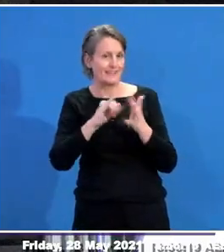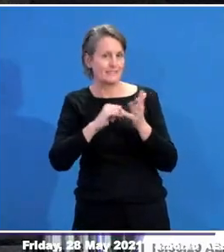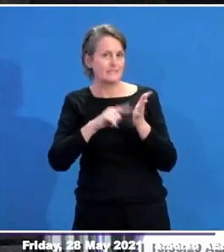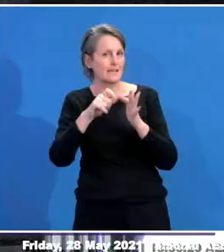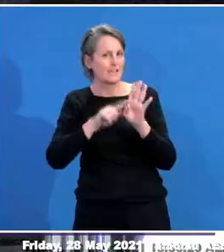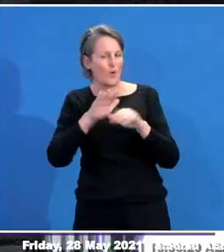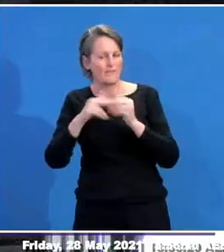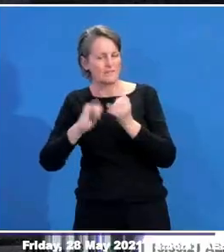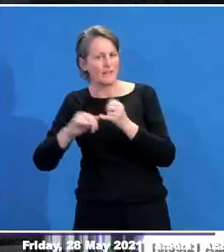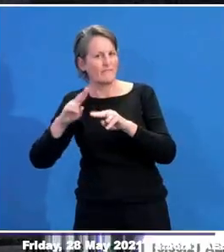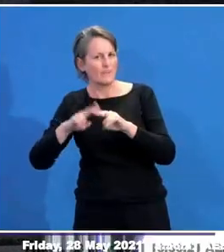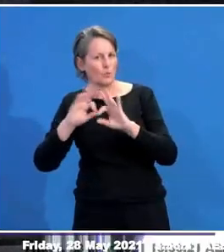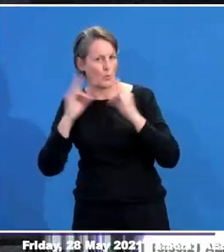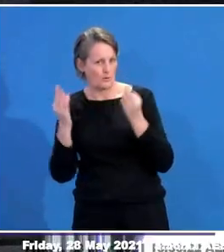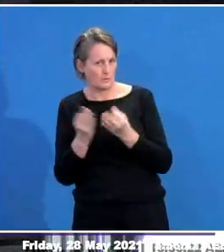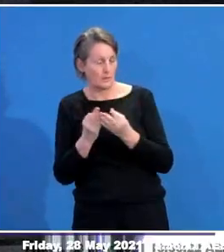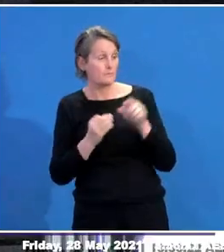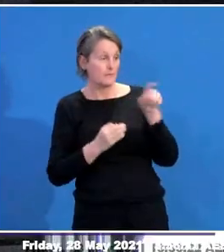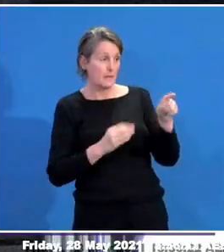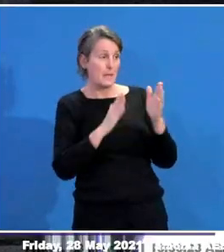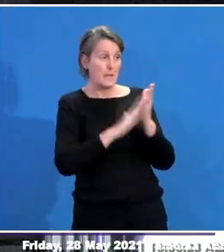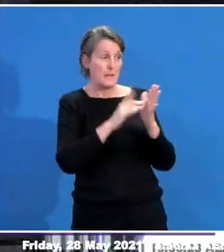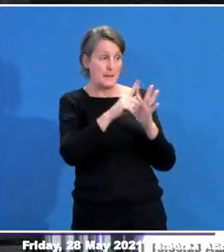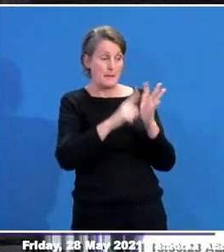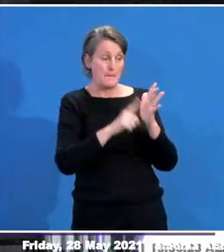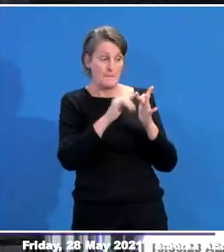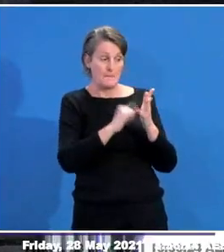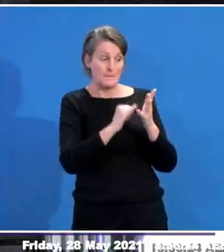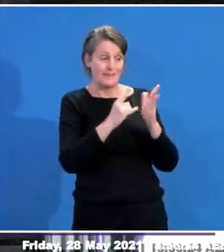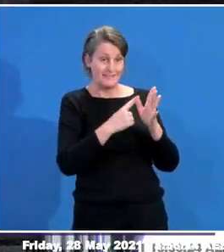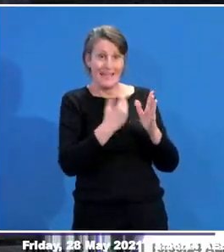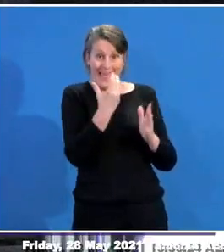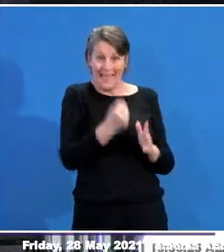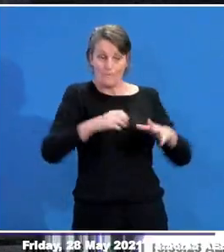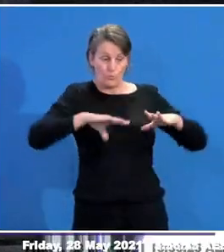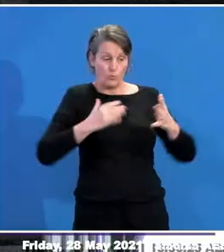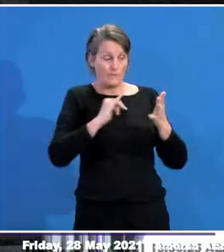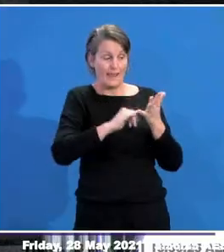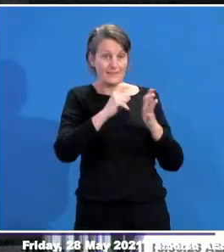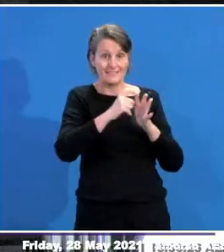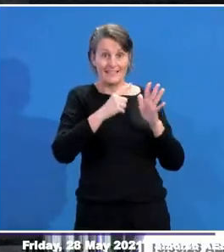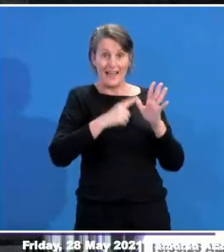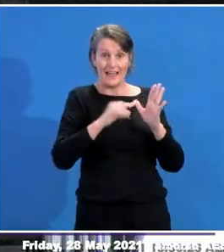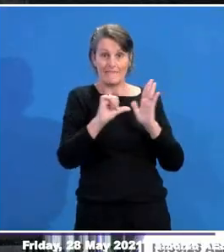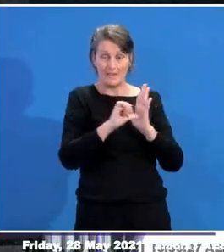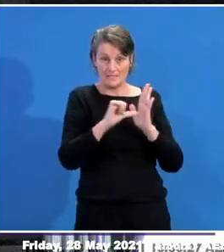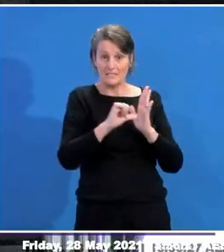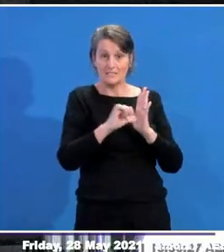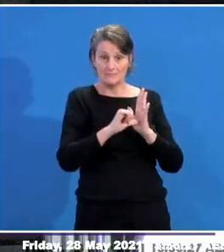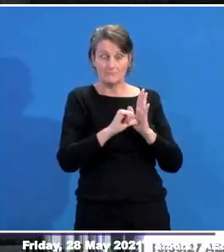it, Melissa had SDA funding after the enrolment of the house in which she lived.